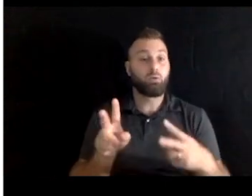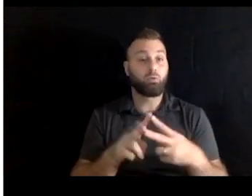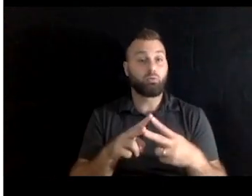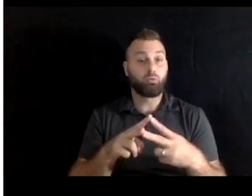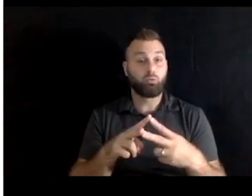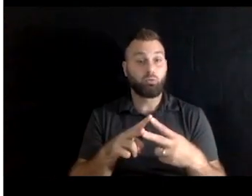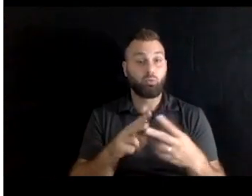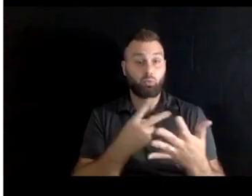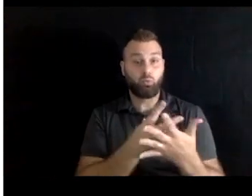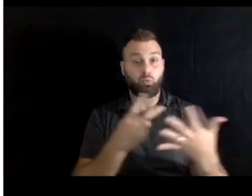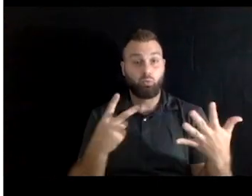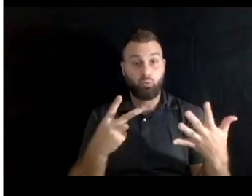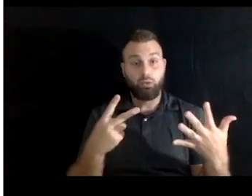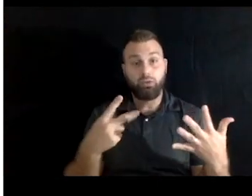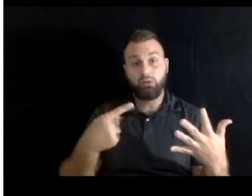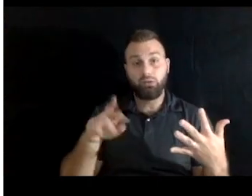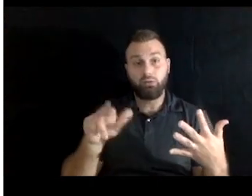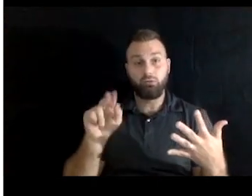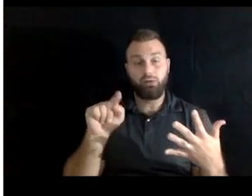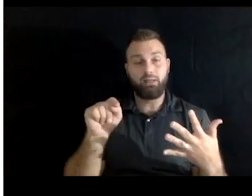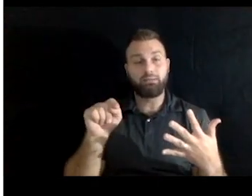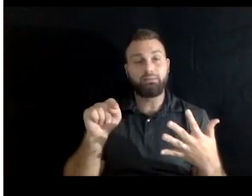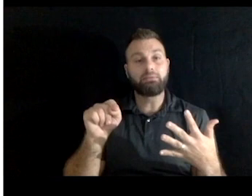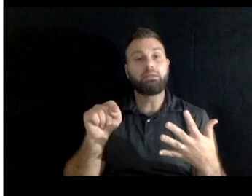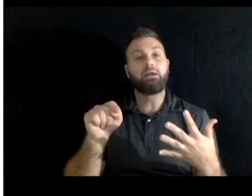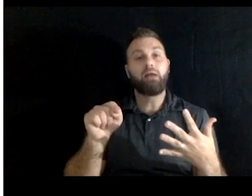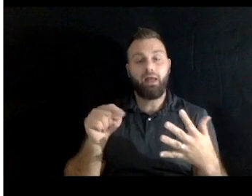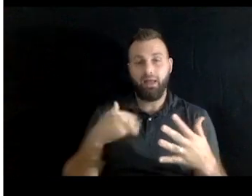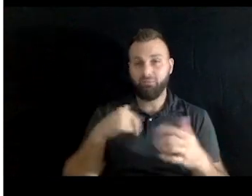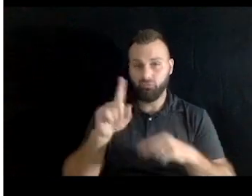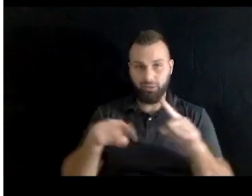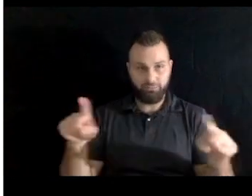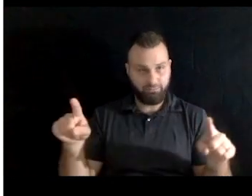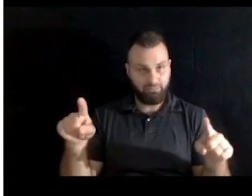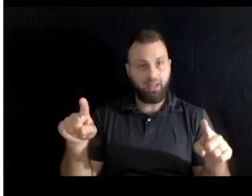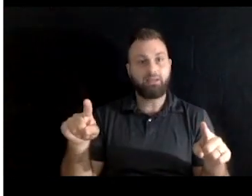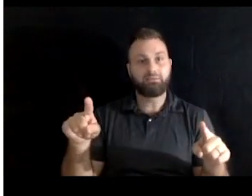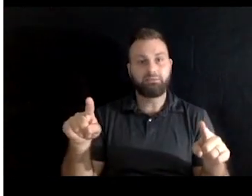by a randomized controlled trial. Mathematica is involved in both of those,